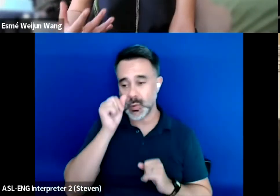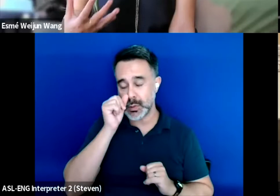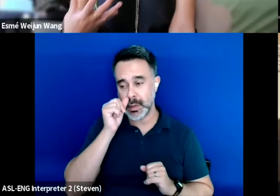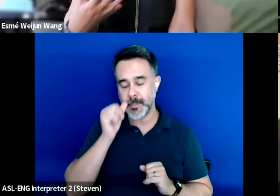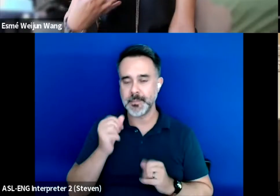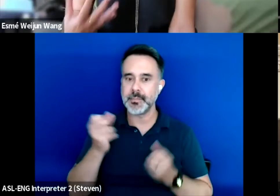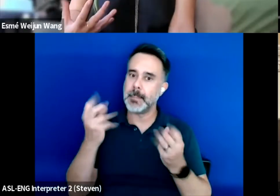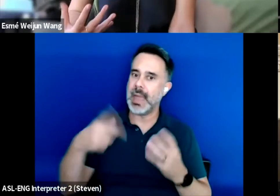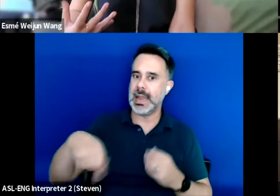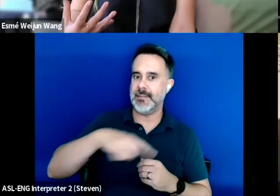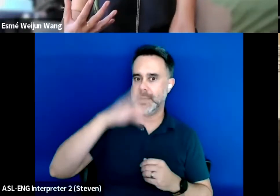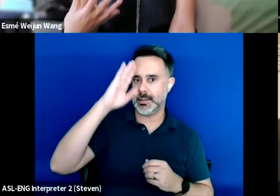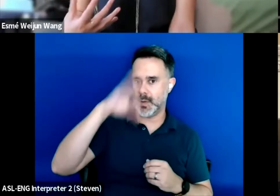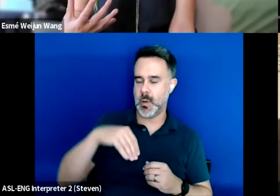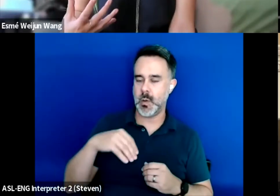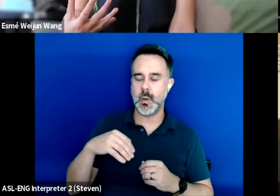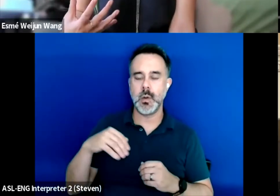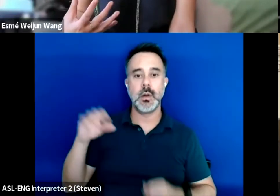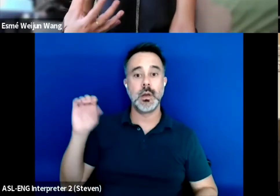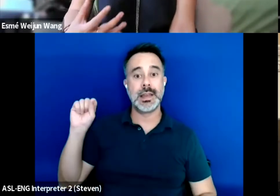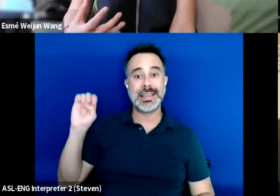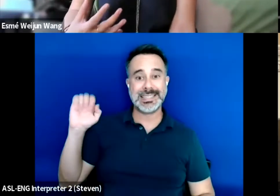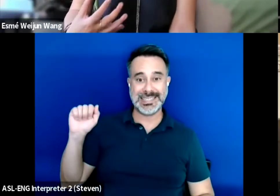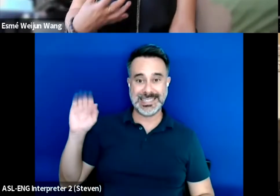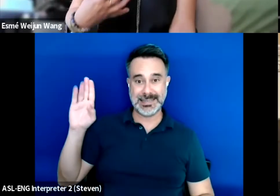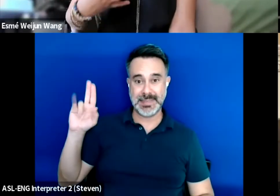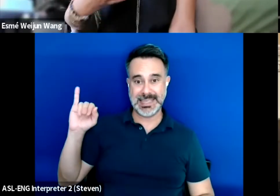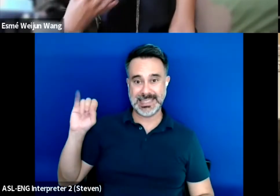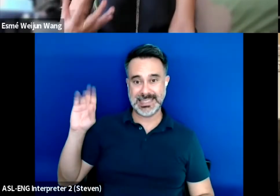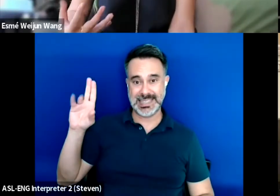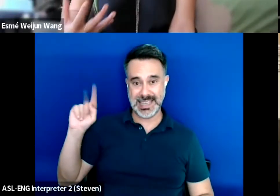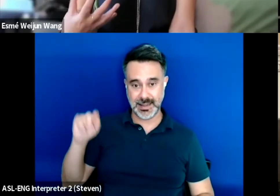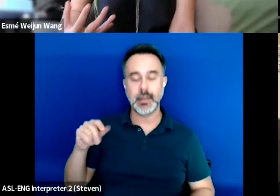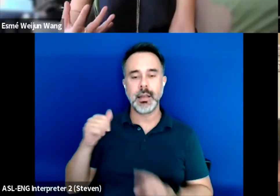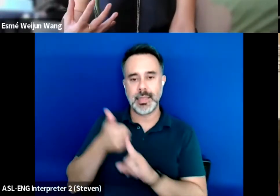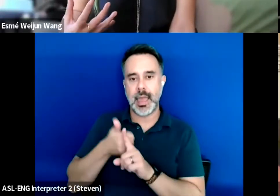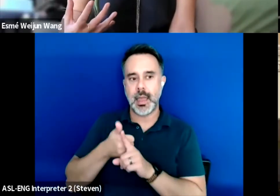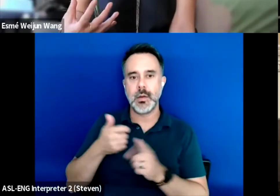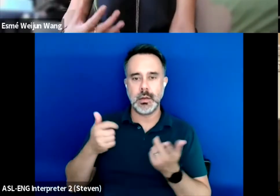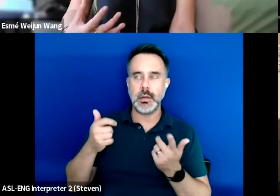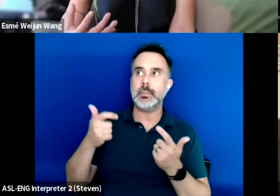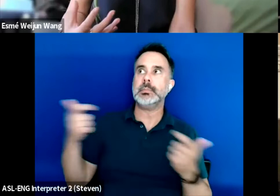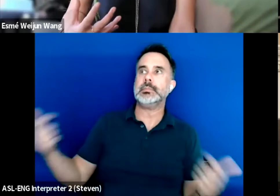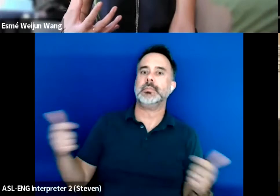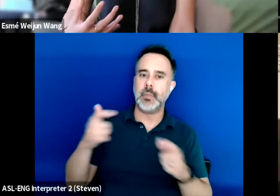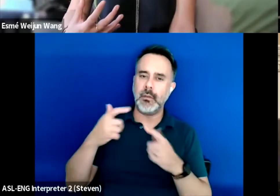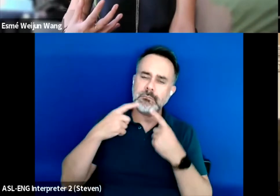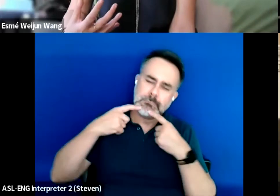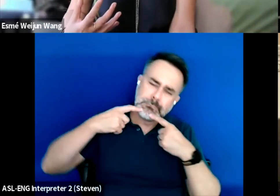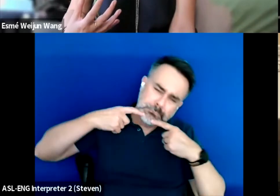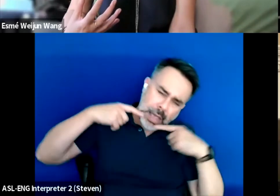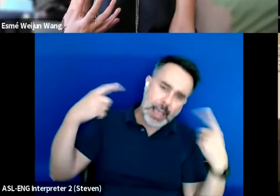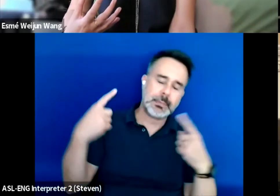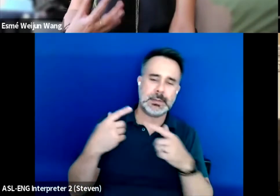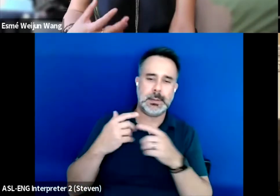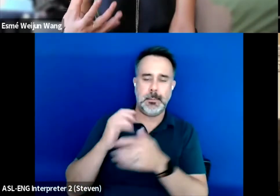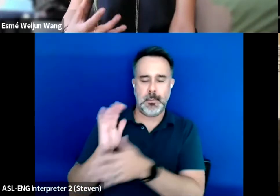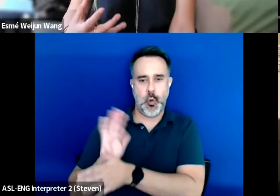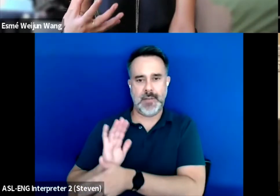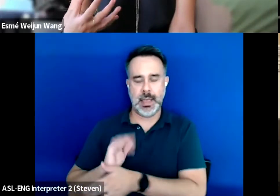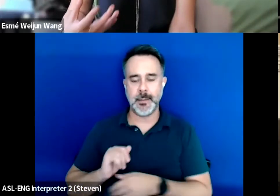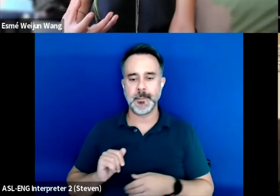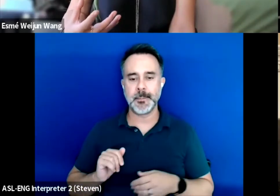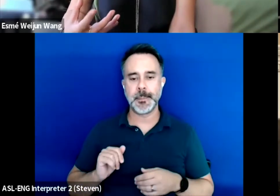I had some pretty serious chronic pain issues and health problems in terms of my hypermobility